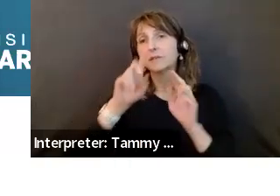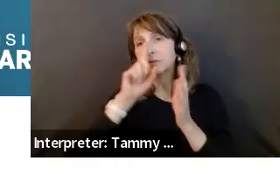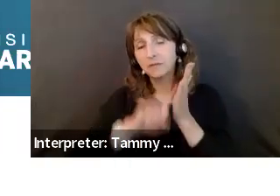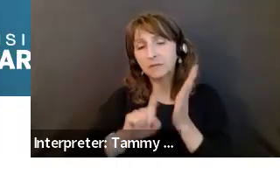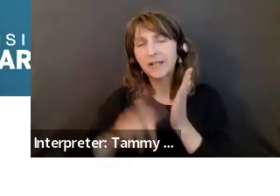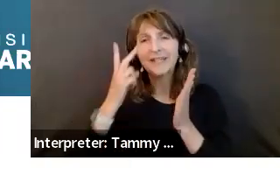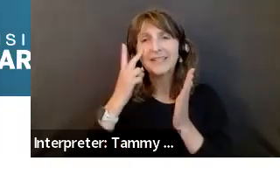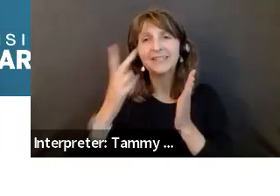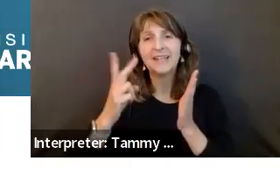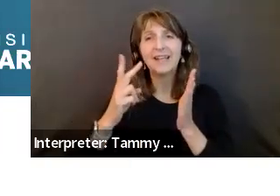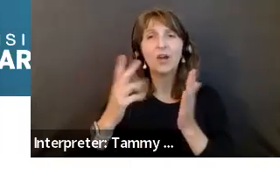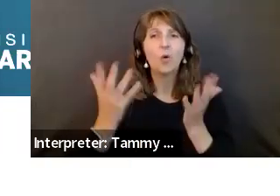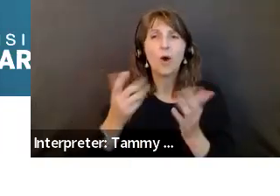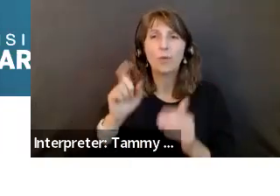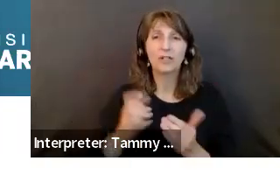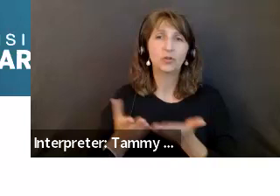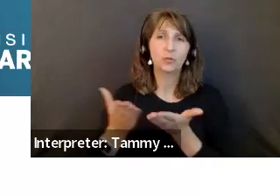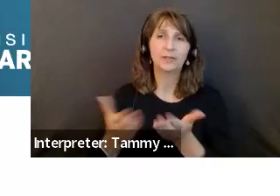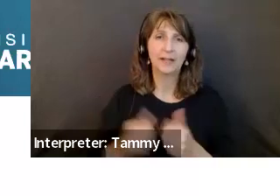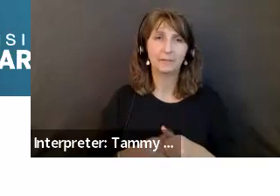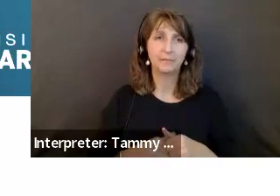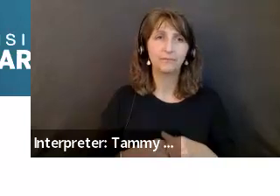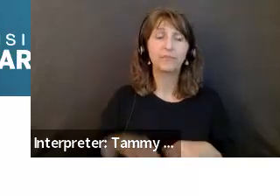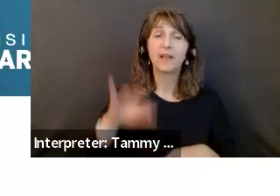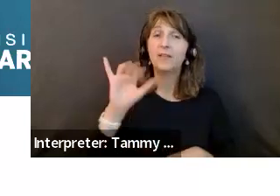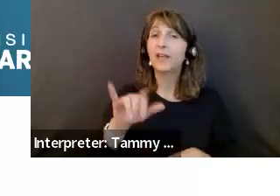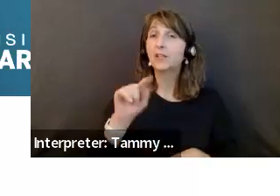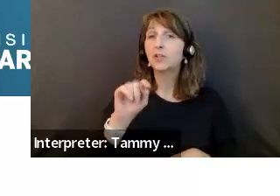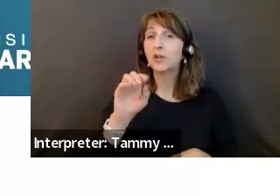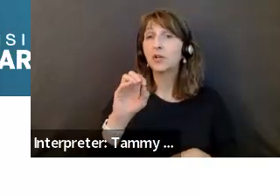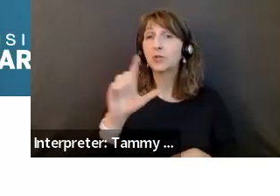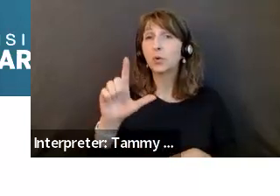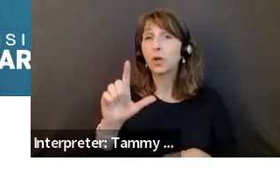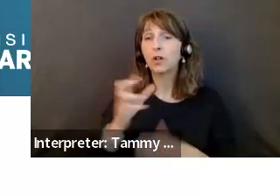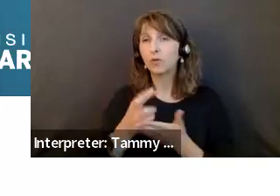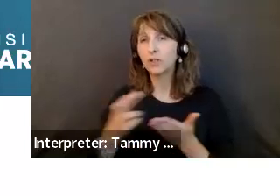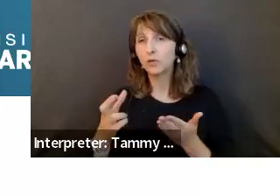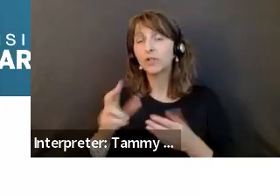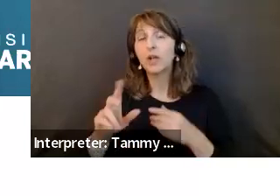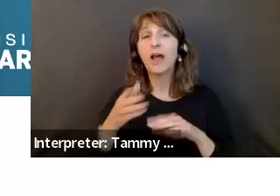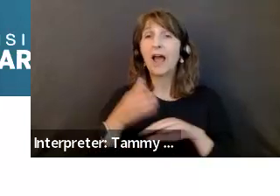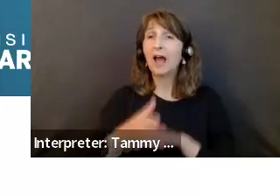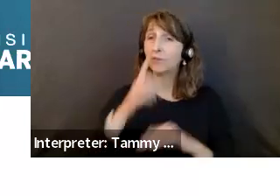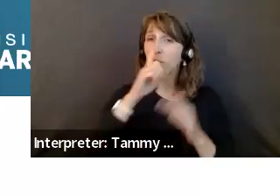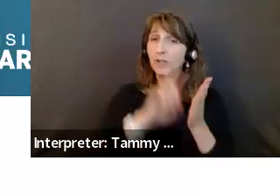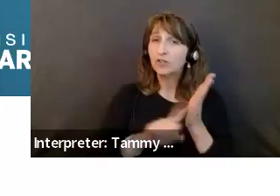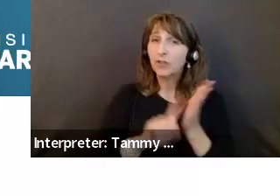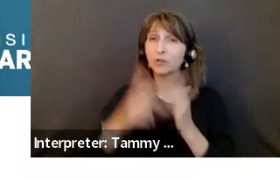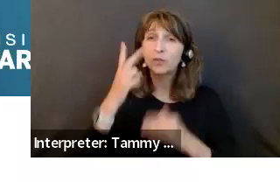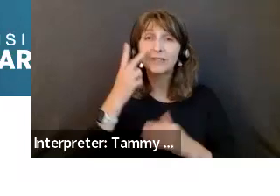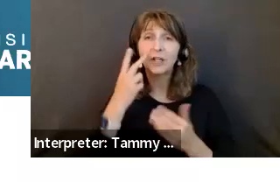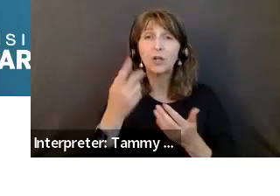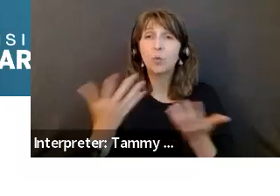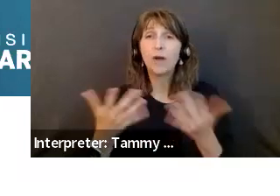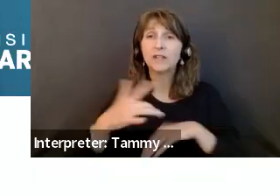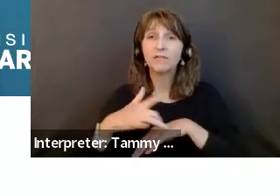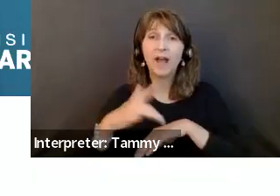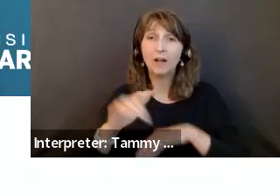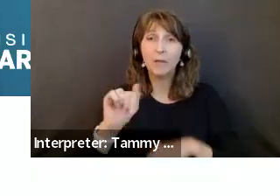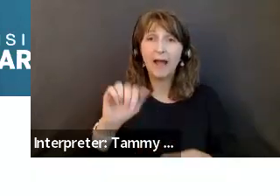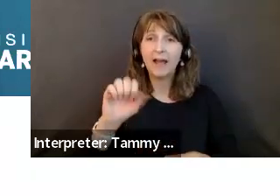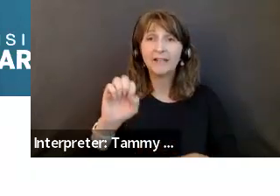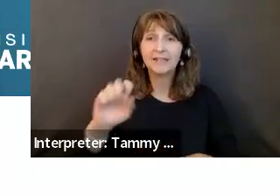Wanted to show you all this tool, which is after we went through and looked at assets, we started to begin to think, Walk our work groups through thinking about.